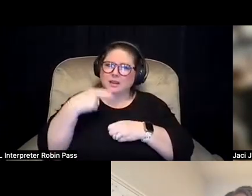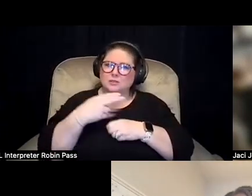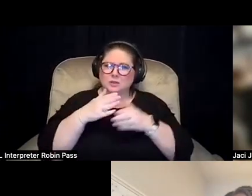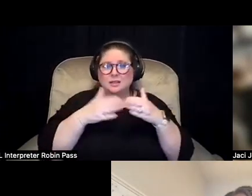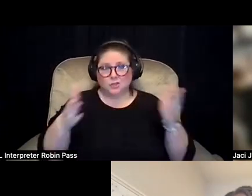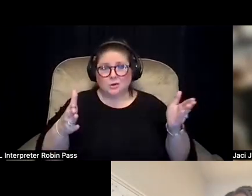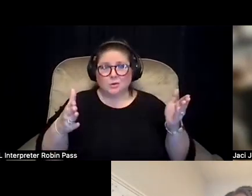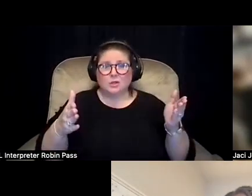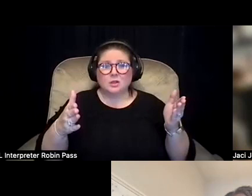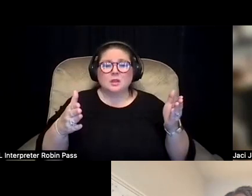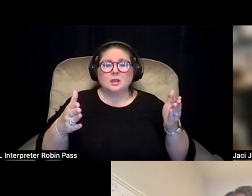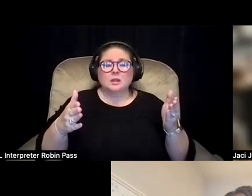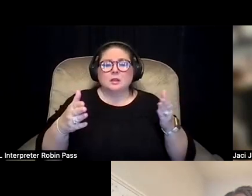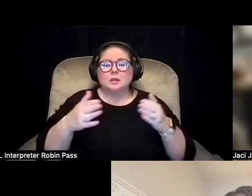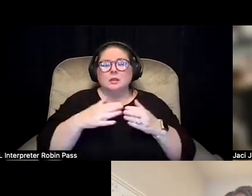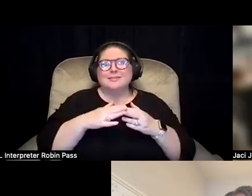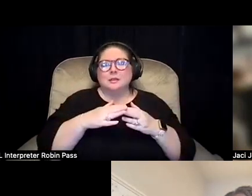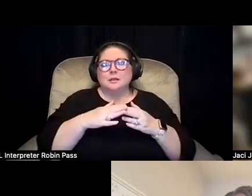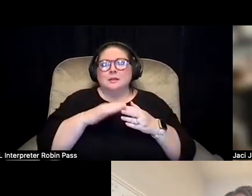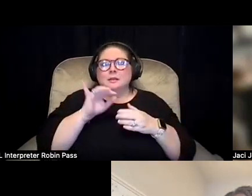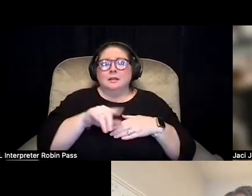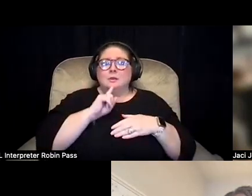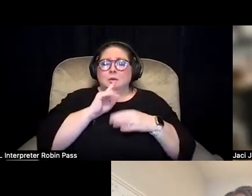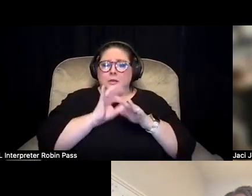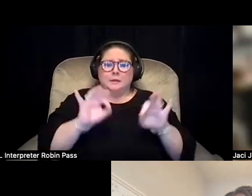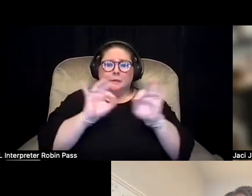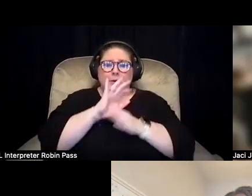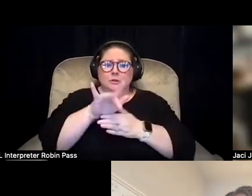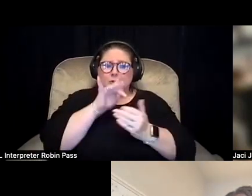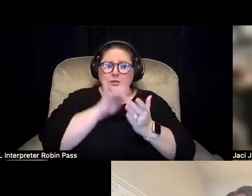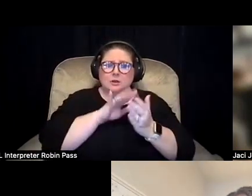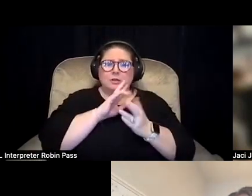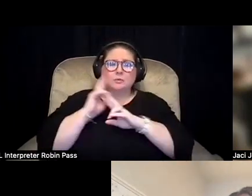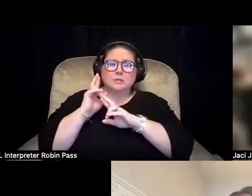um and i think that that's really important to kind of center this response around because so